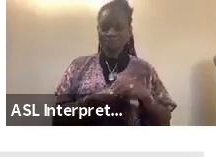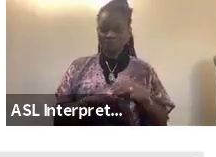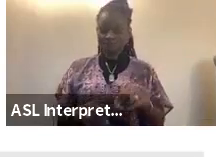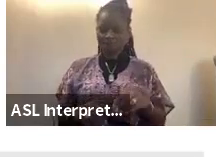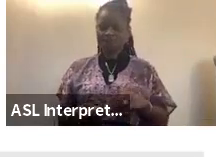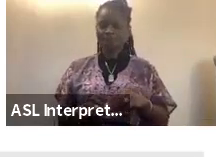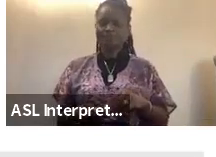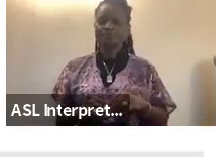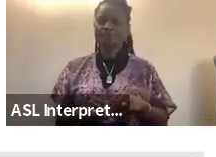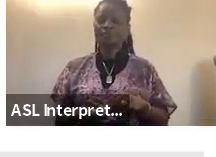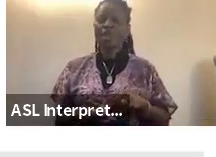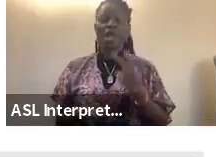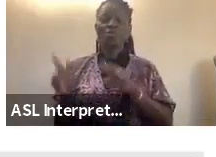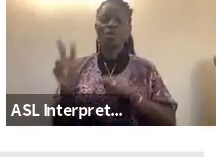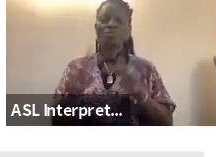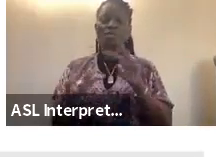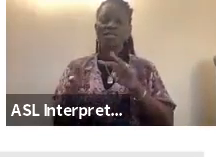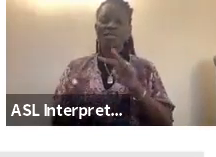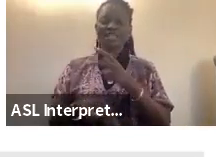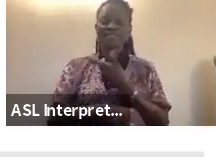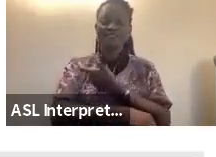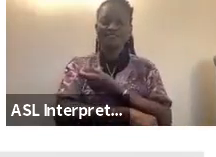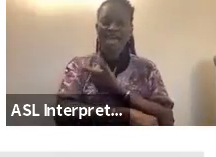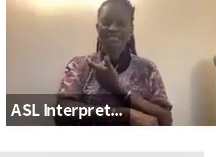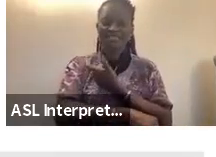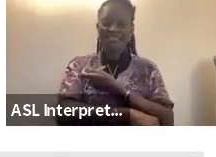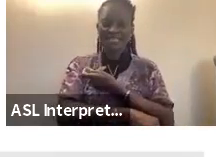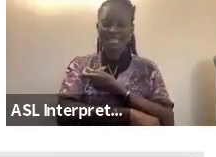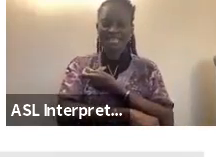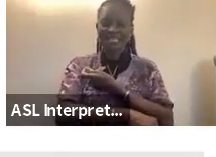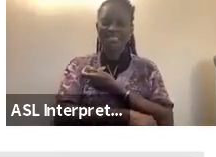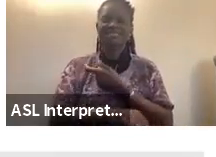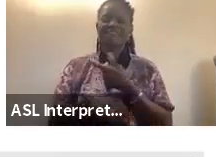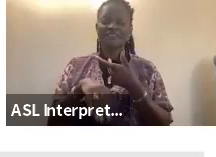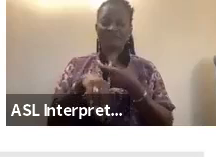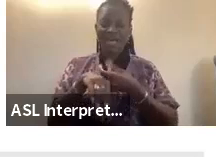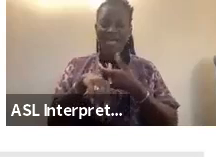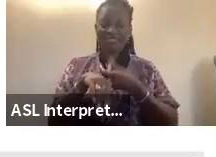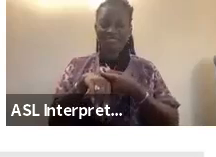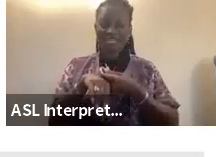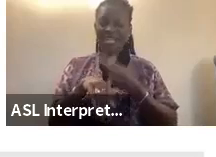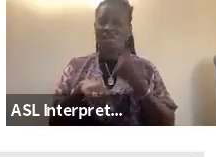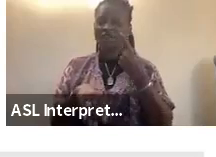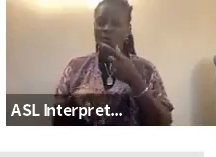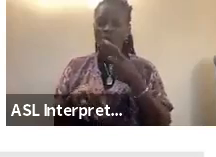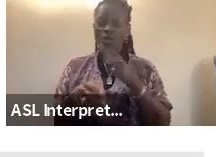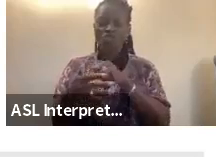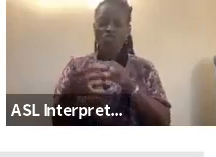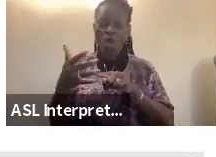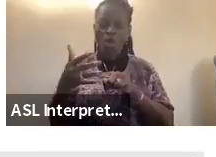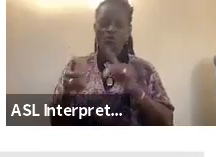And when we look at the vaccinations, that is the residents living in that quartile, 81% of the residents are at least